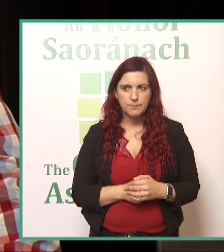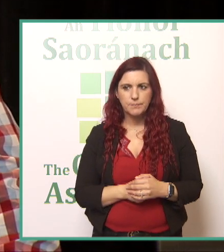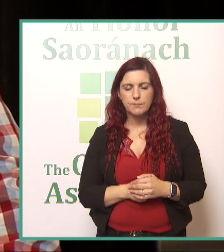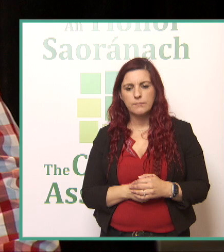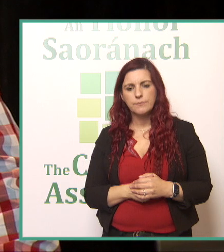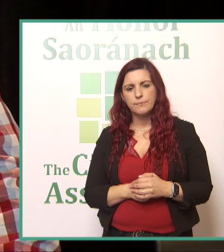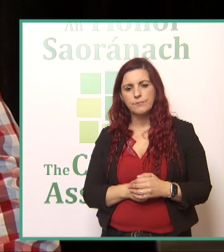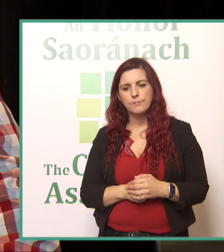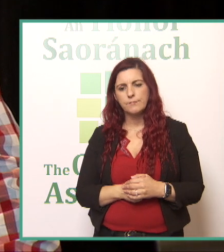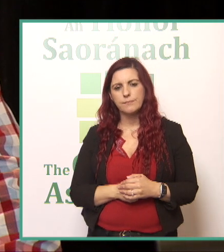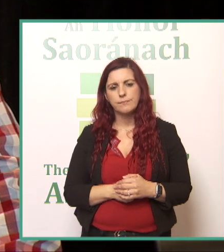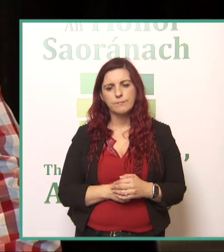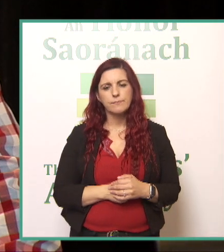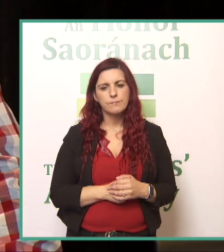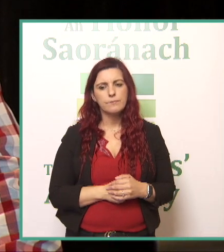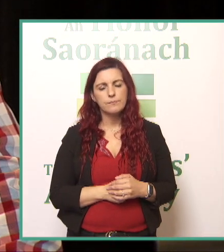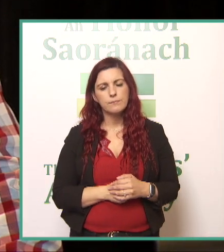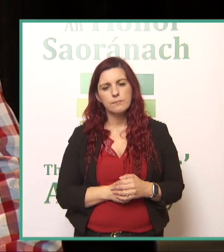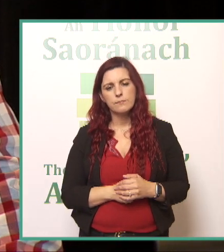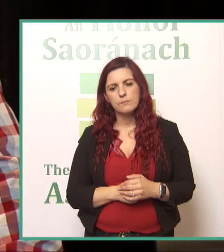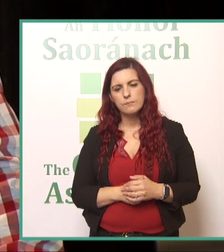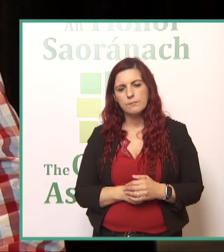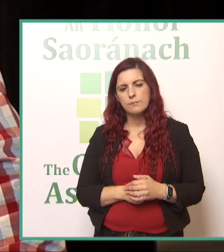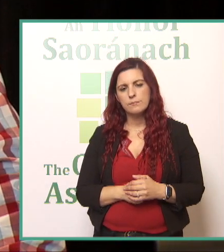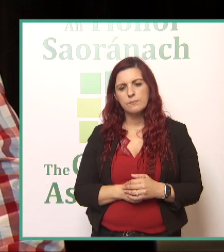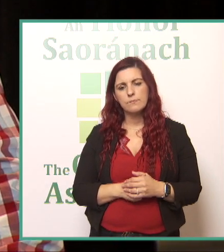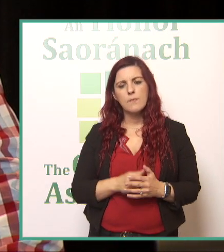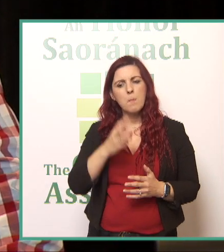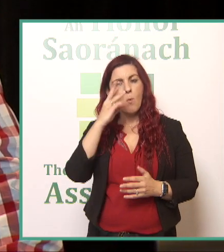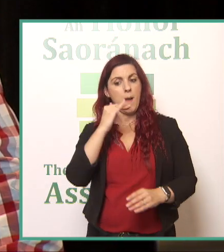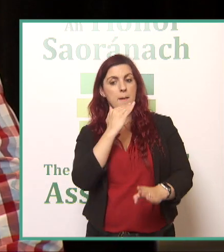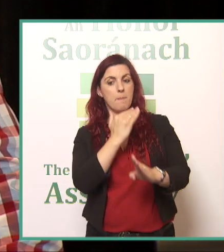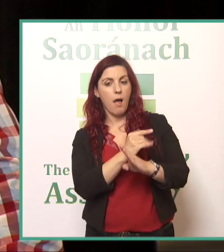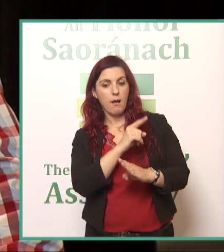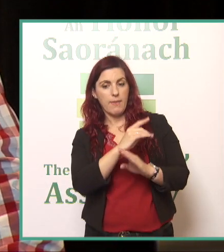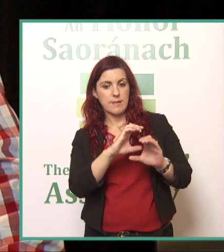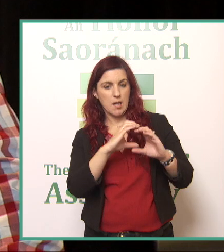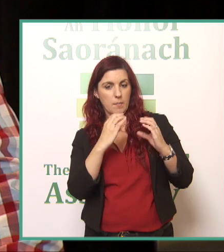And we we did that as a community without experts we